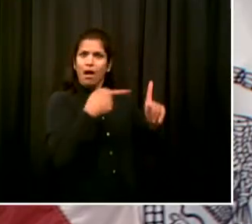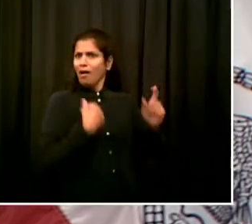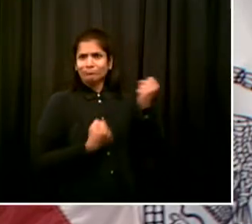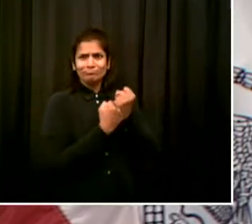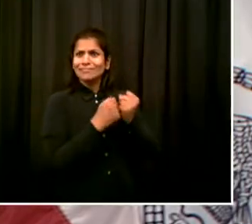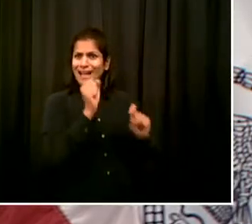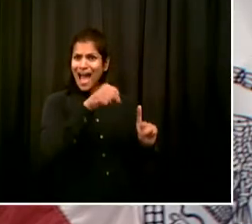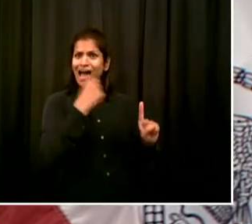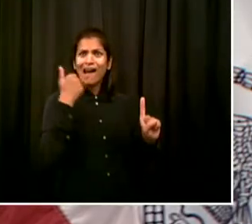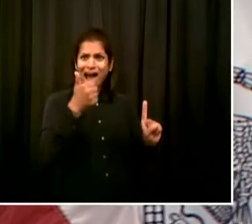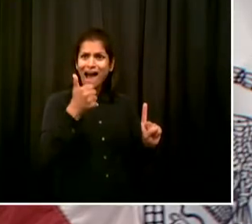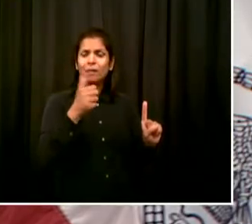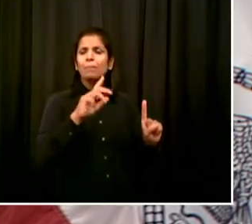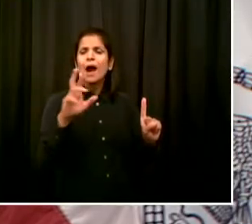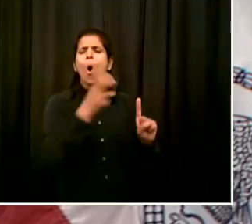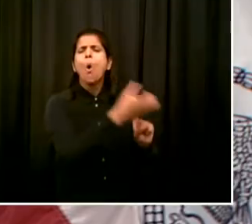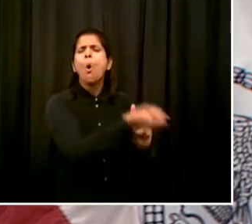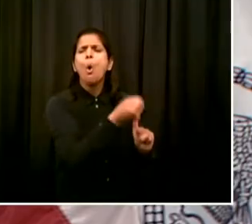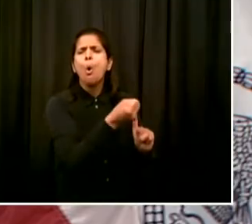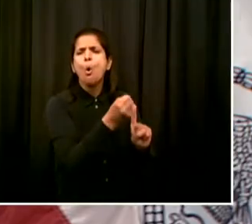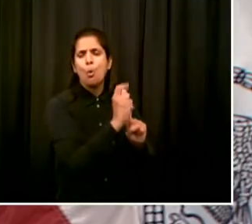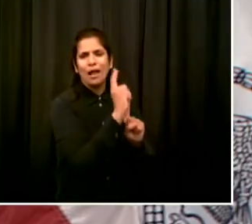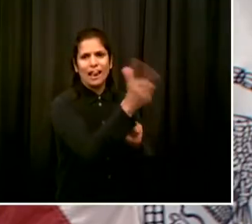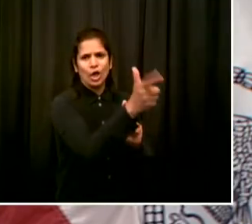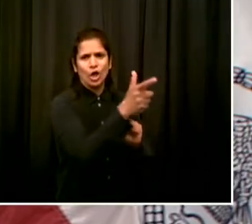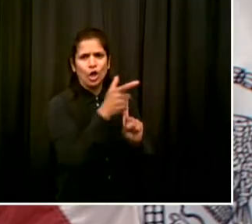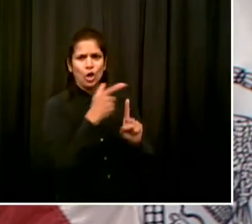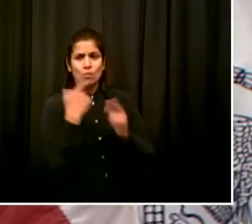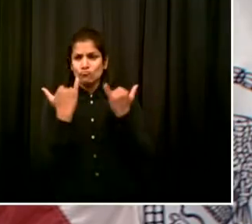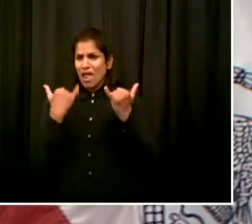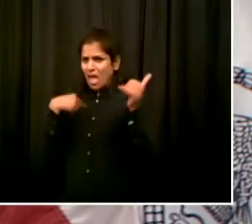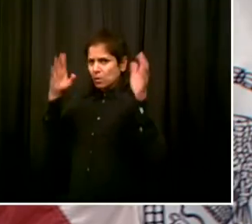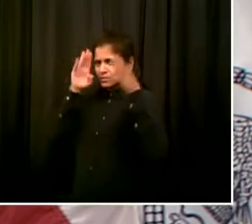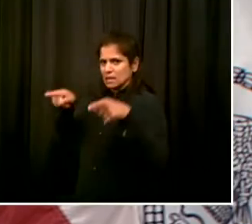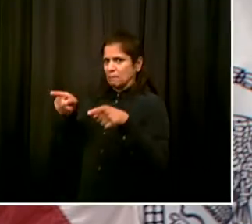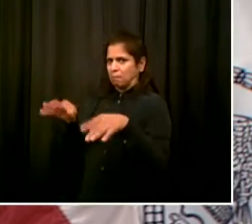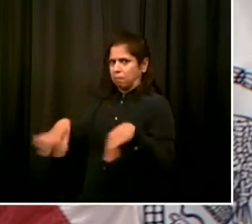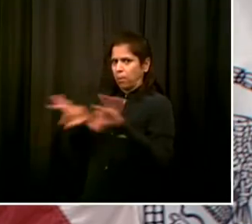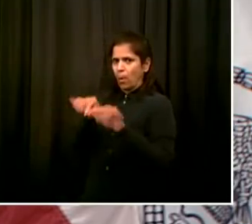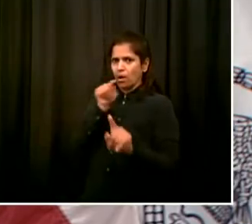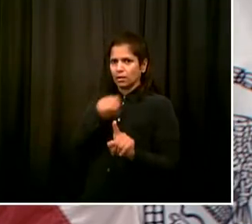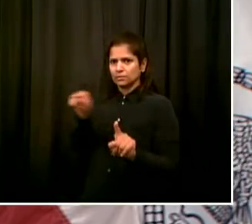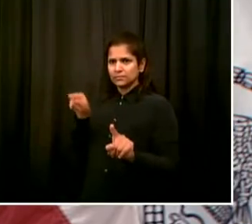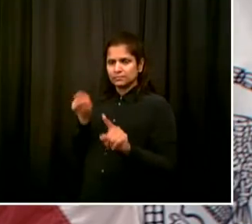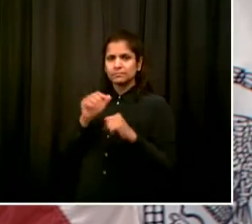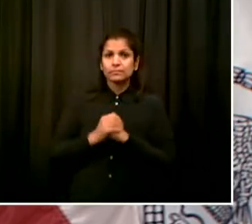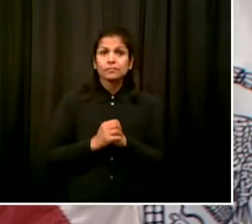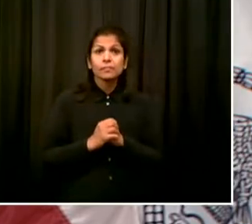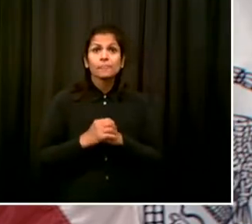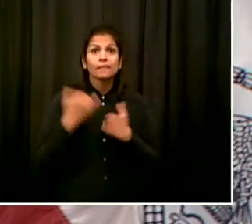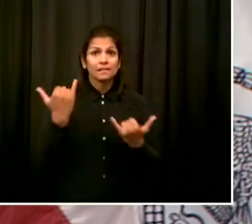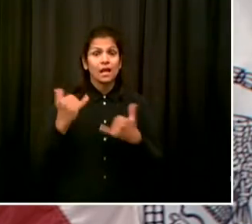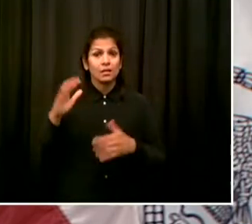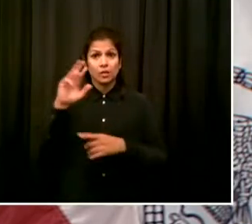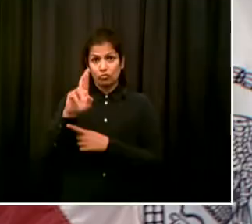FOLLOW UP THROUGH THE PRECINCT.